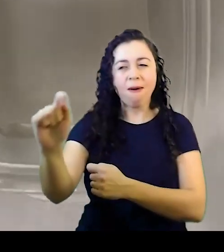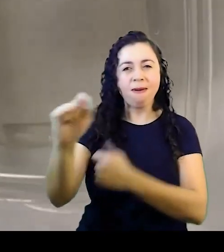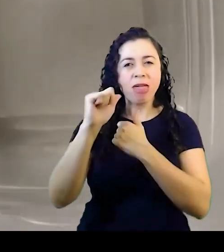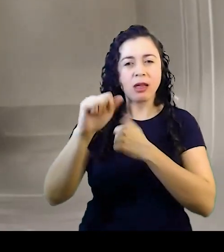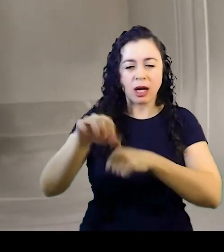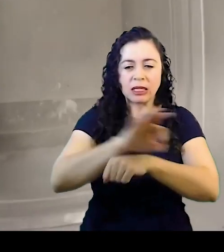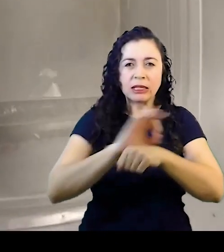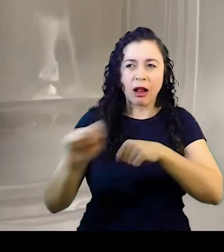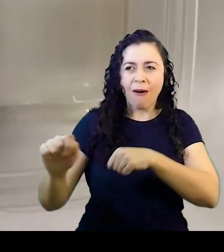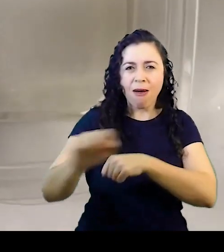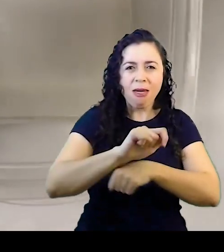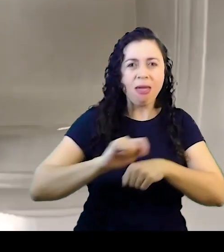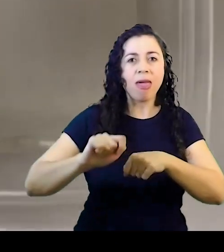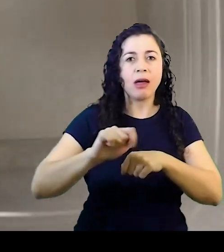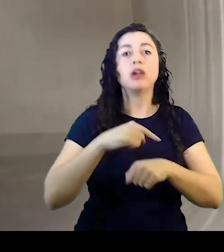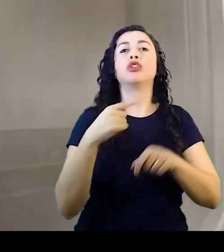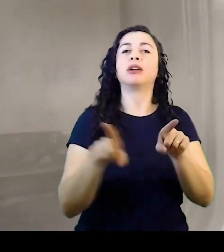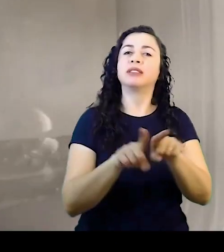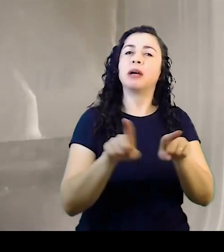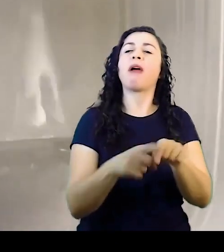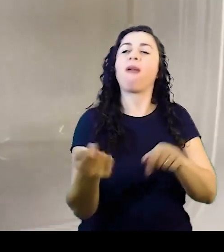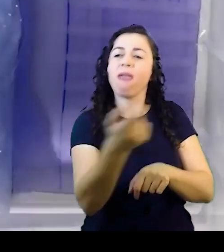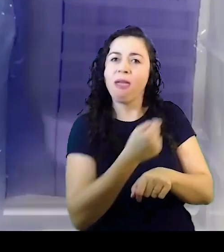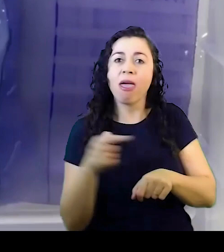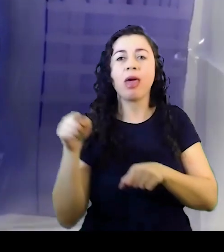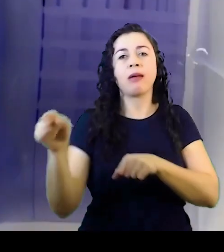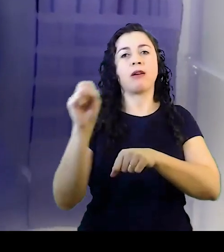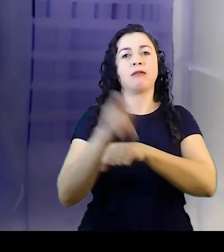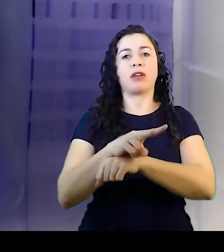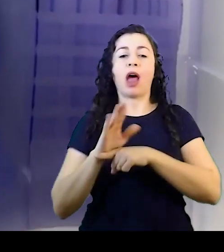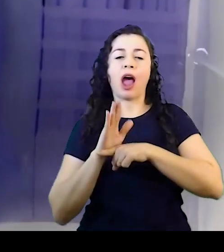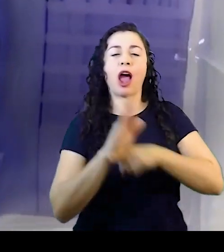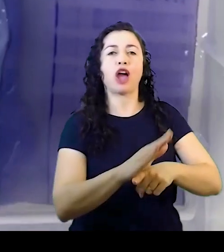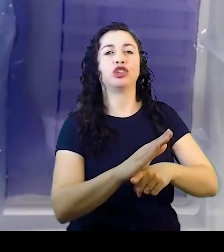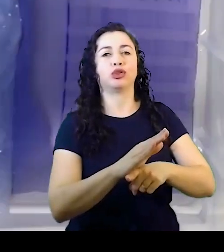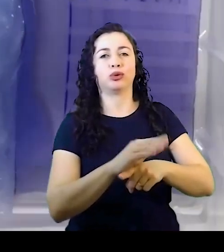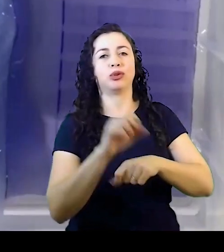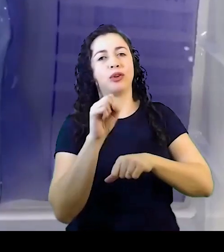but we use it for the good of the cell. The process is very similar to the